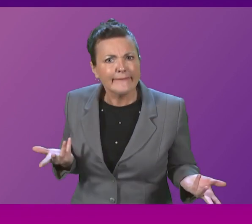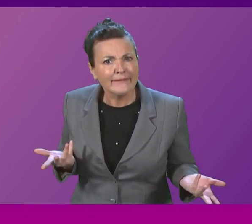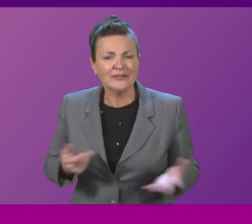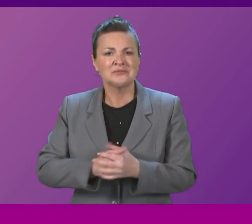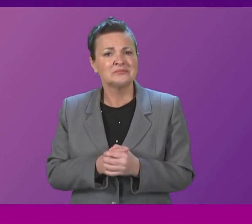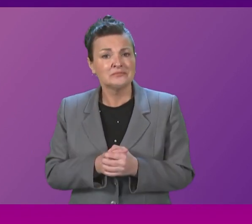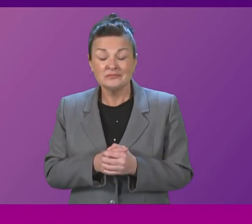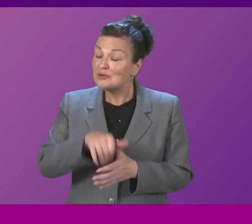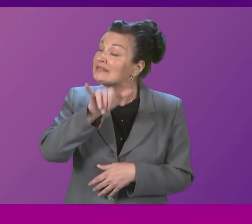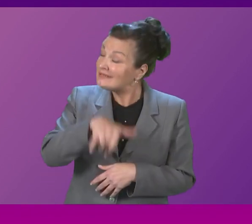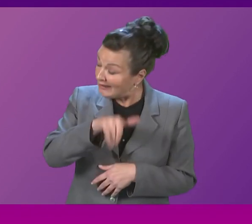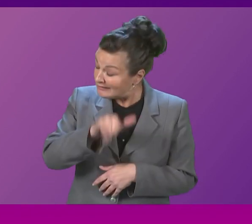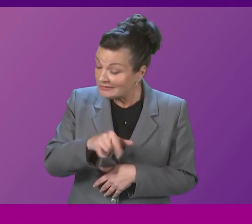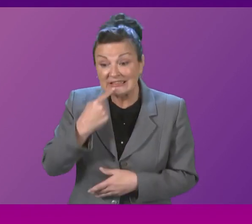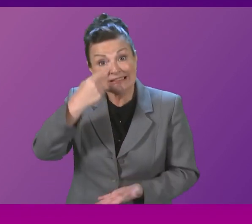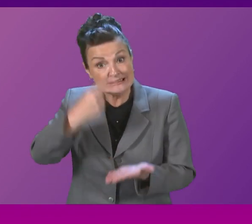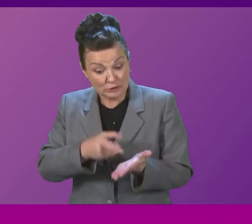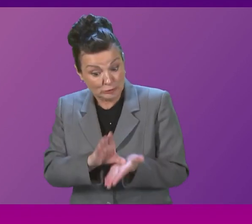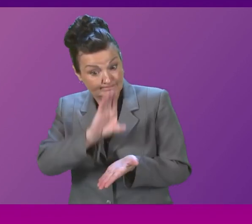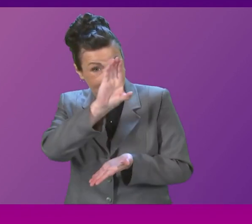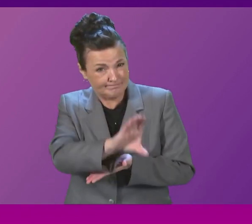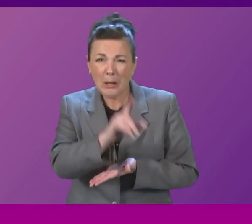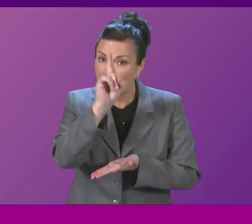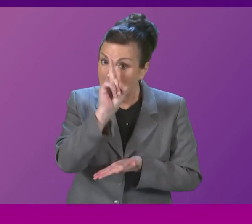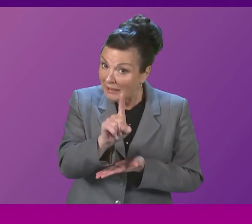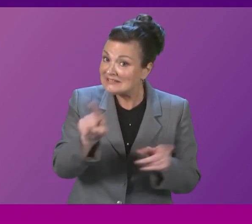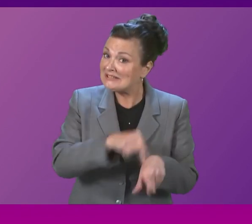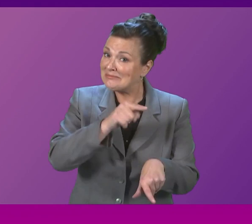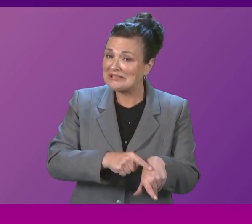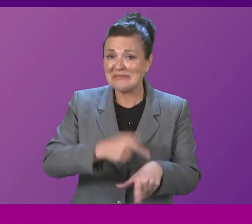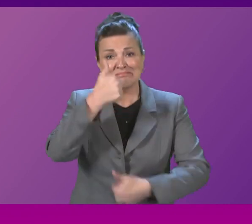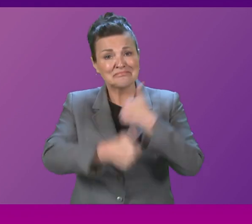I welcome the decision, and I take the opportunity to congratulate BAE Systems.